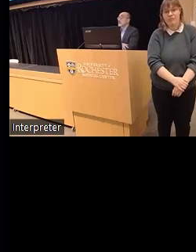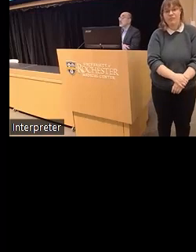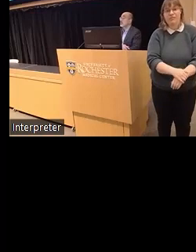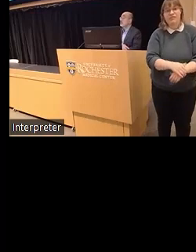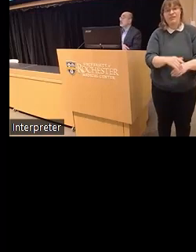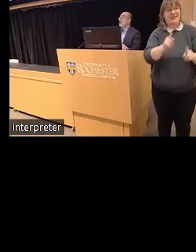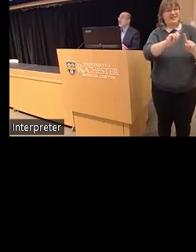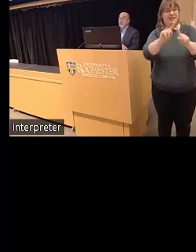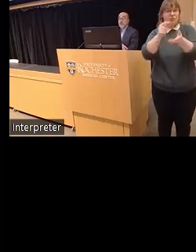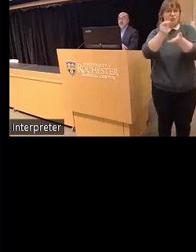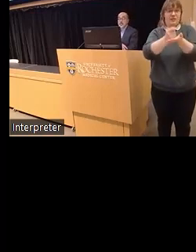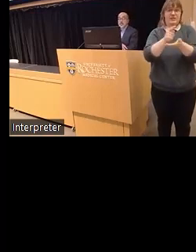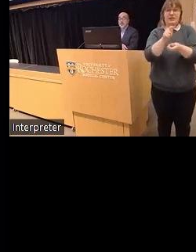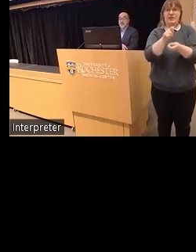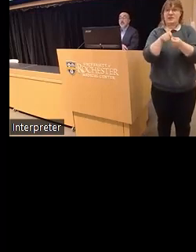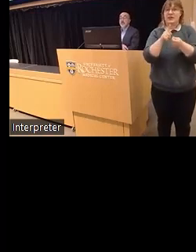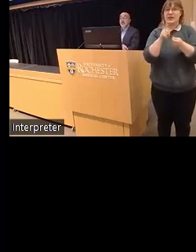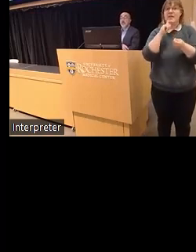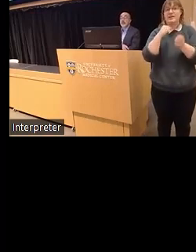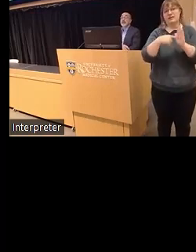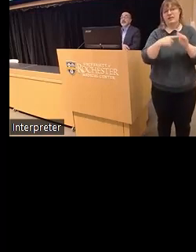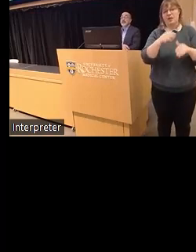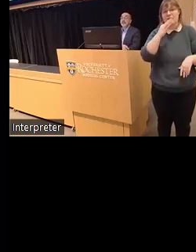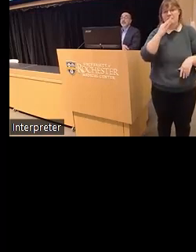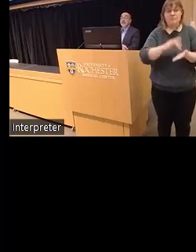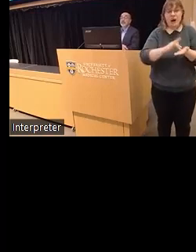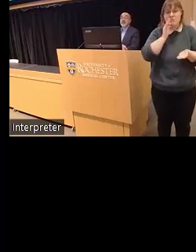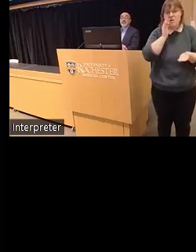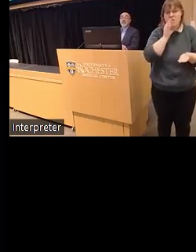with different treatments specifically this is an example of medical marijuana so uh New York is a